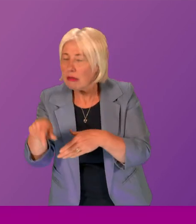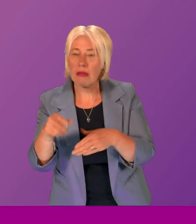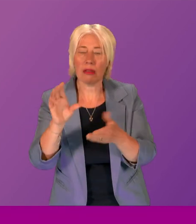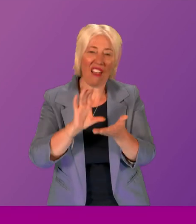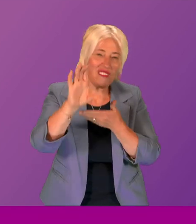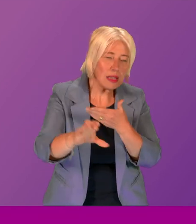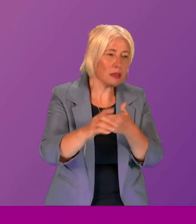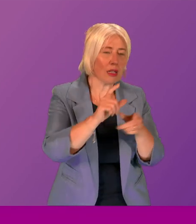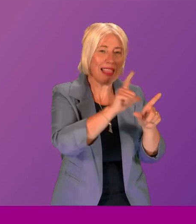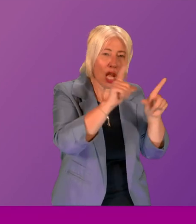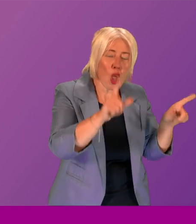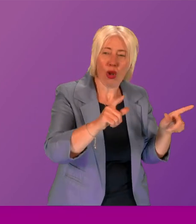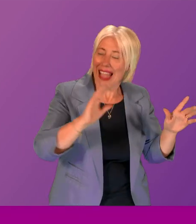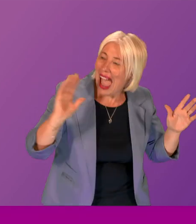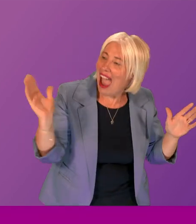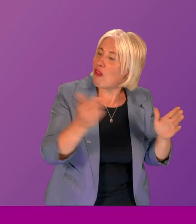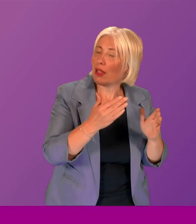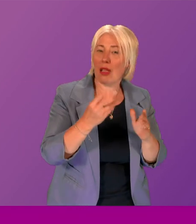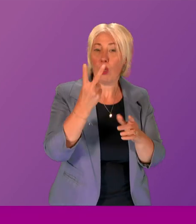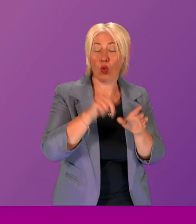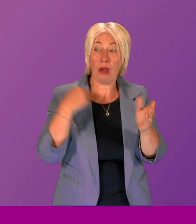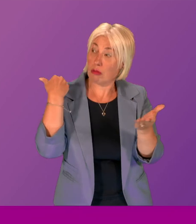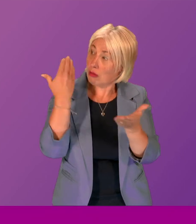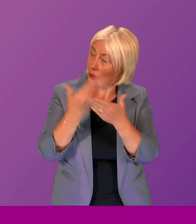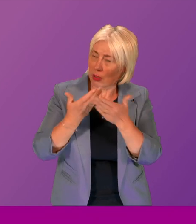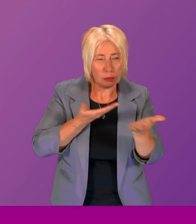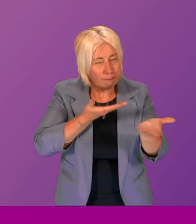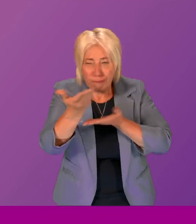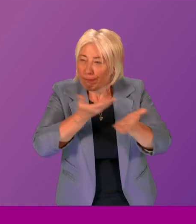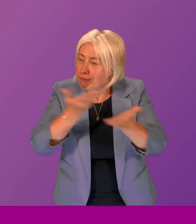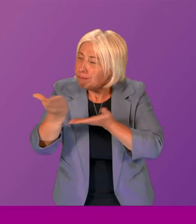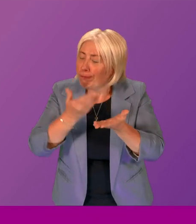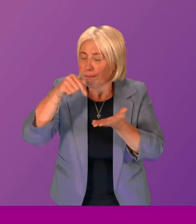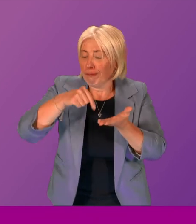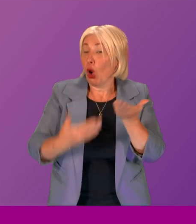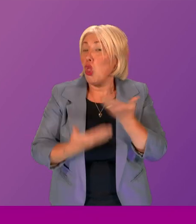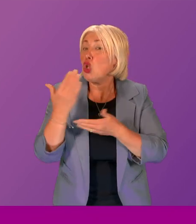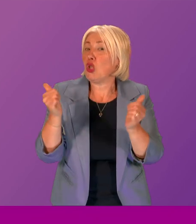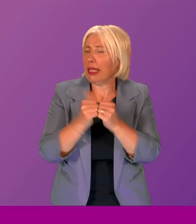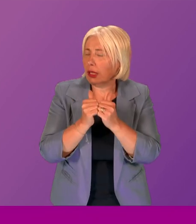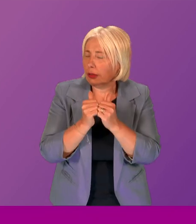and others—over the past two years, since we first consulted on the new deal for tenants. We will